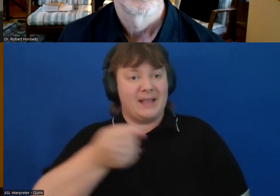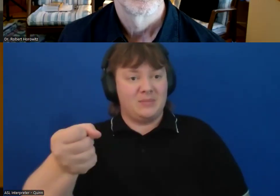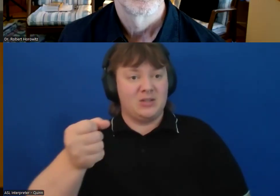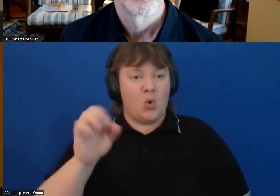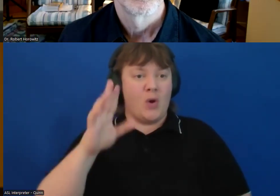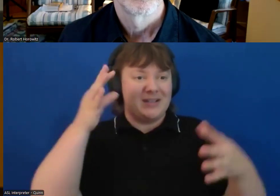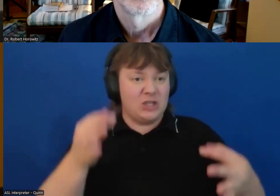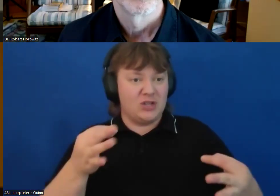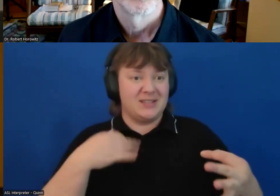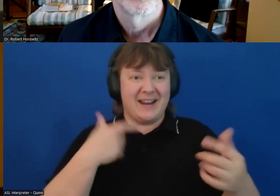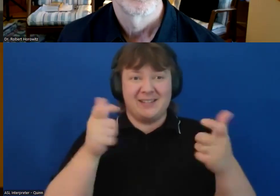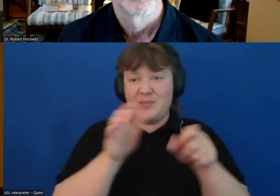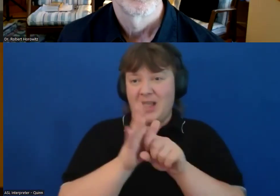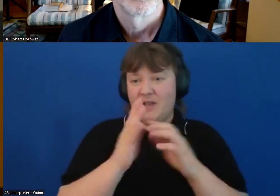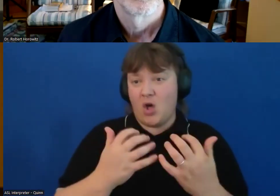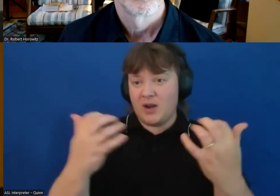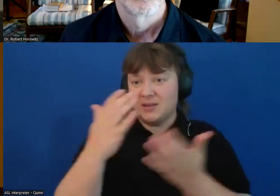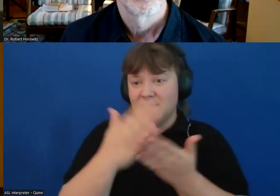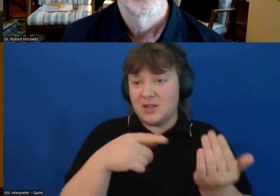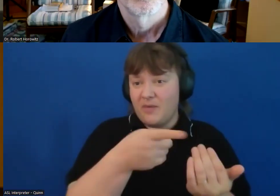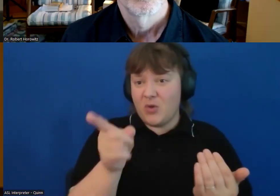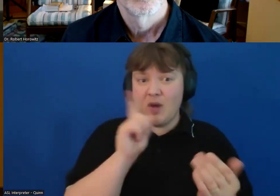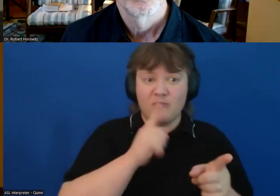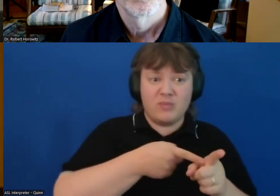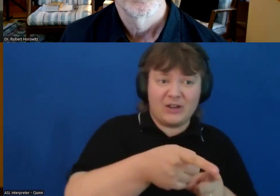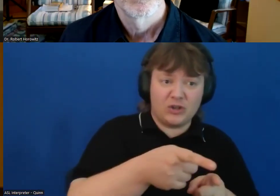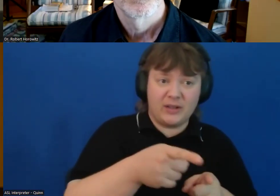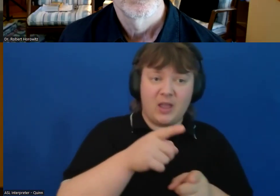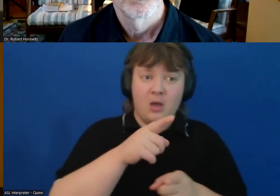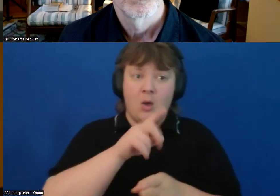enough audience that I bet some of you have either had professionally or maybe personally experience